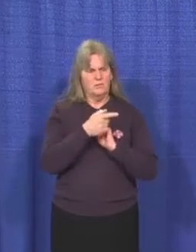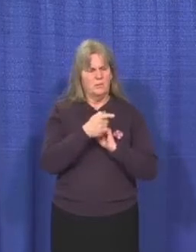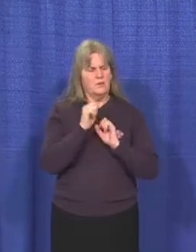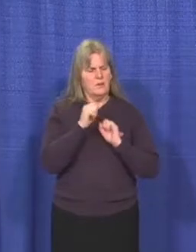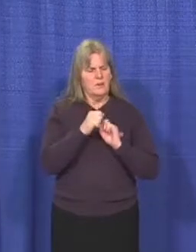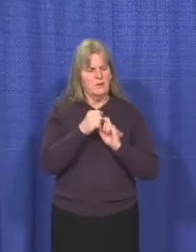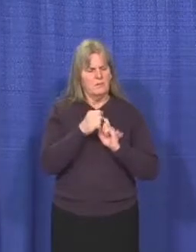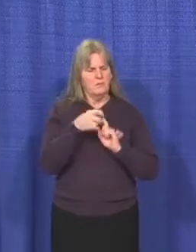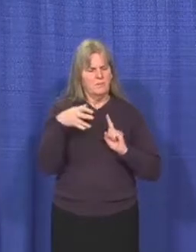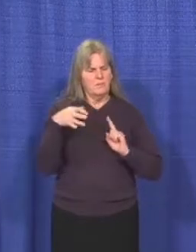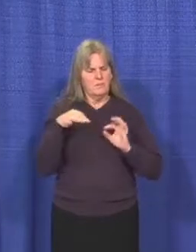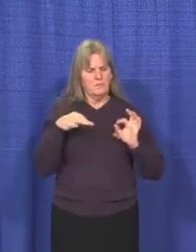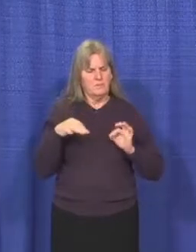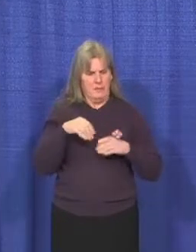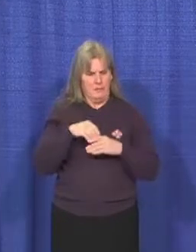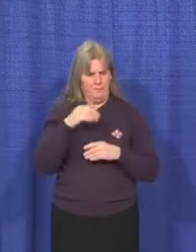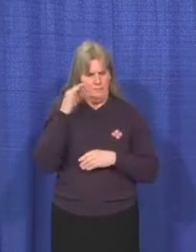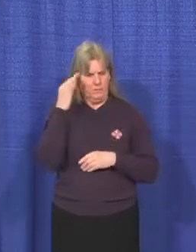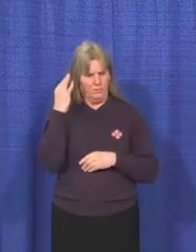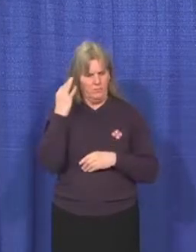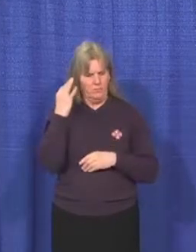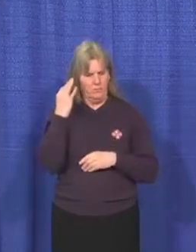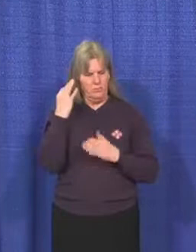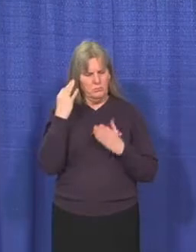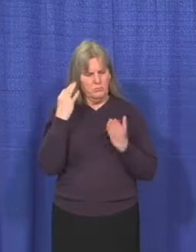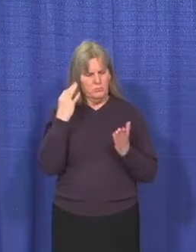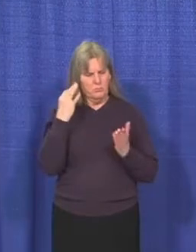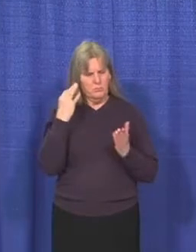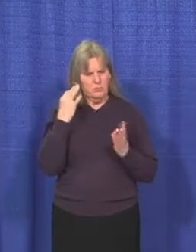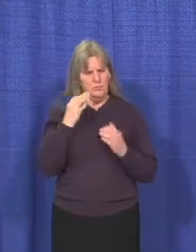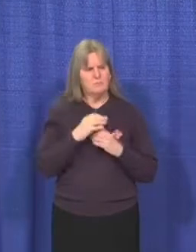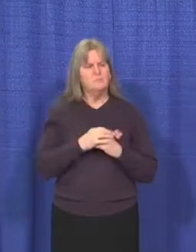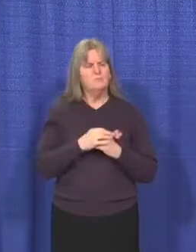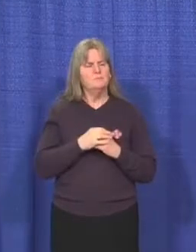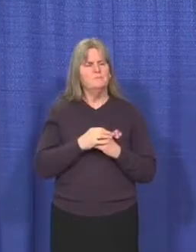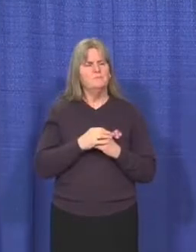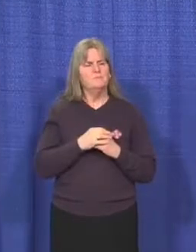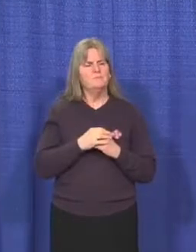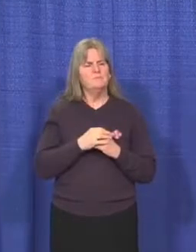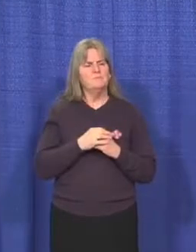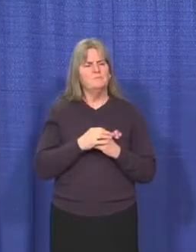Can you tell us, in French, how the situation with the